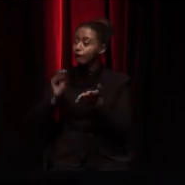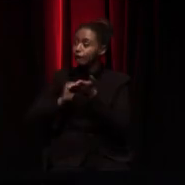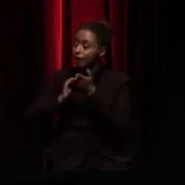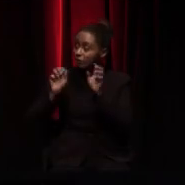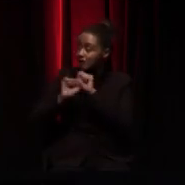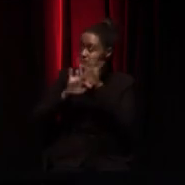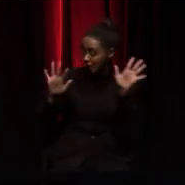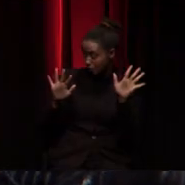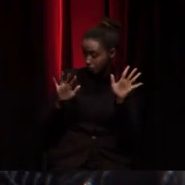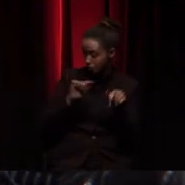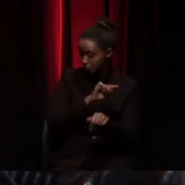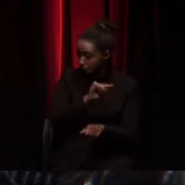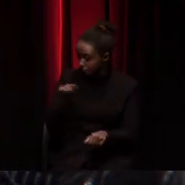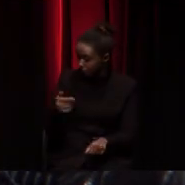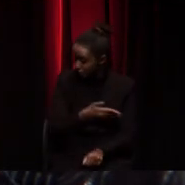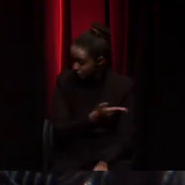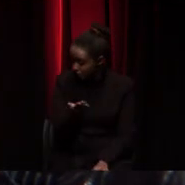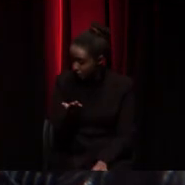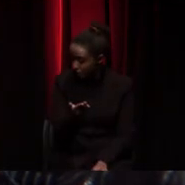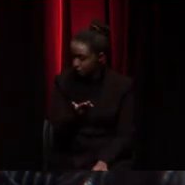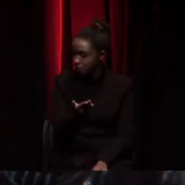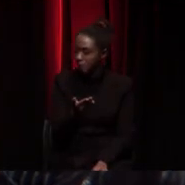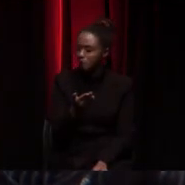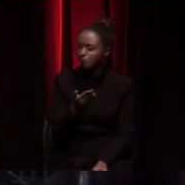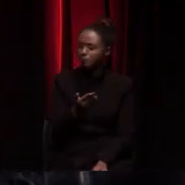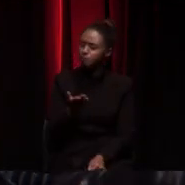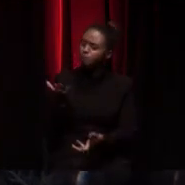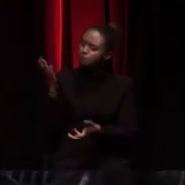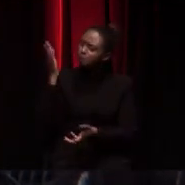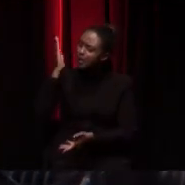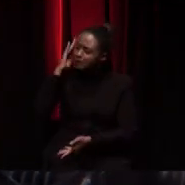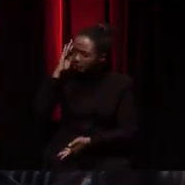And I’d like to know: Do you think that